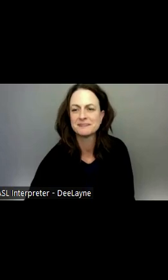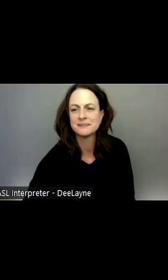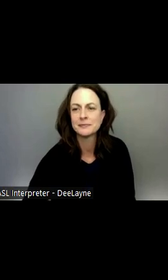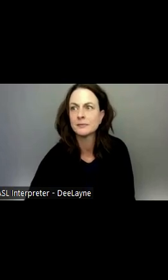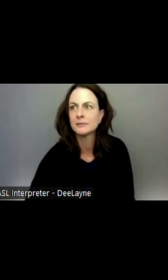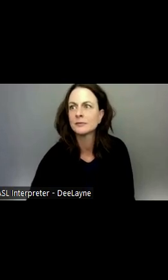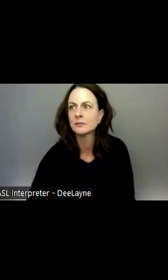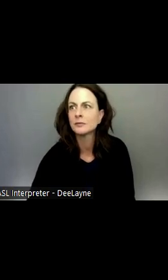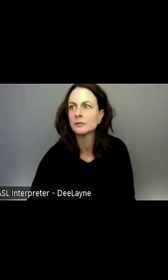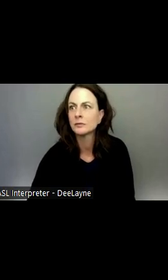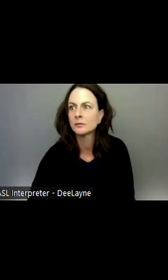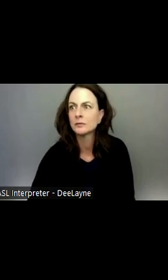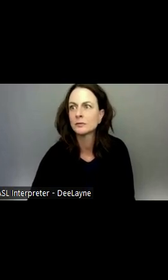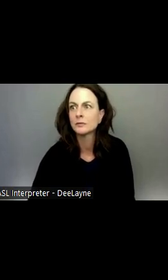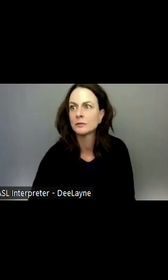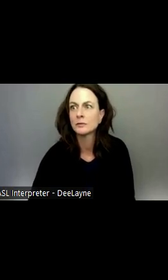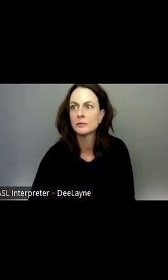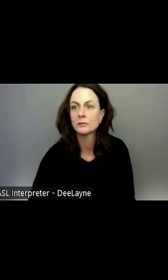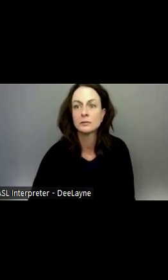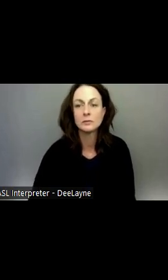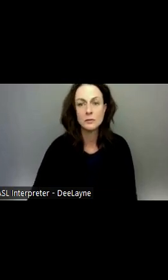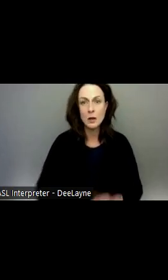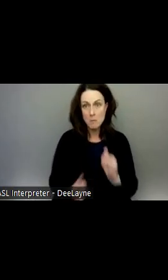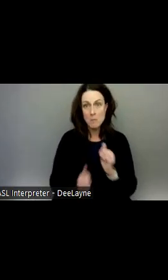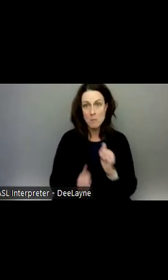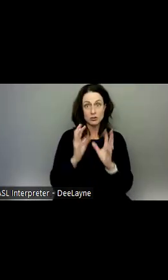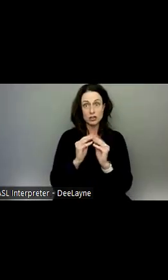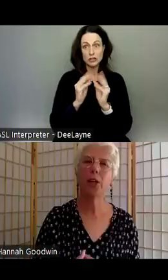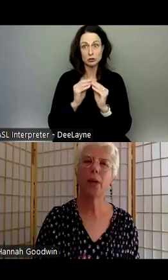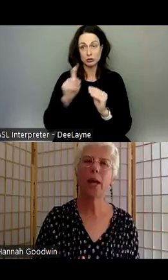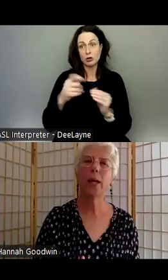for Q&A that that Q&A can be at the end